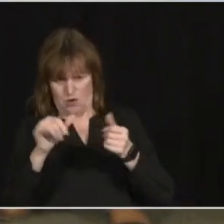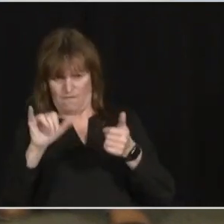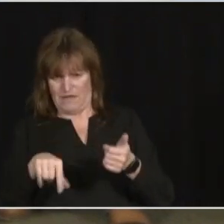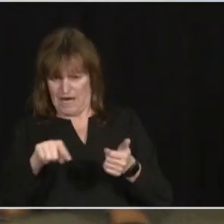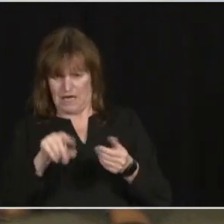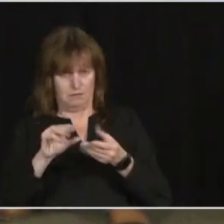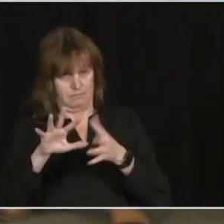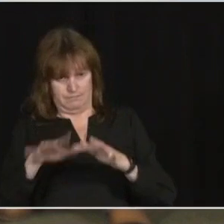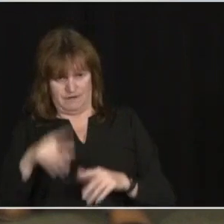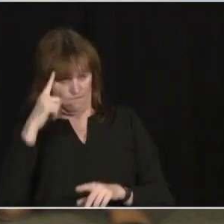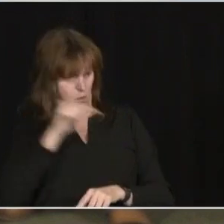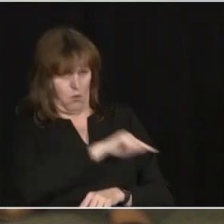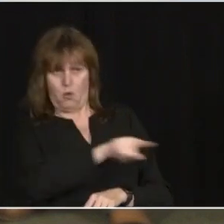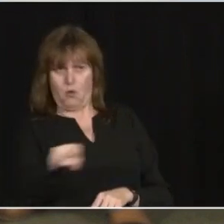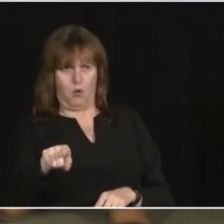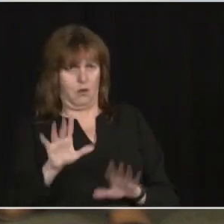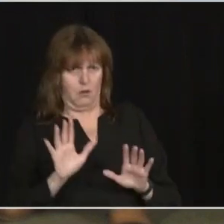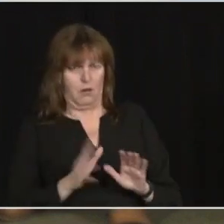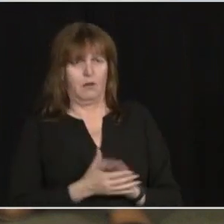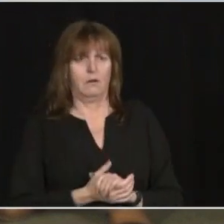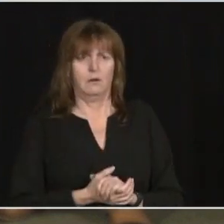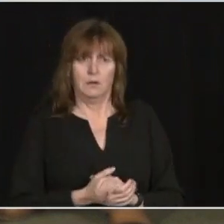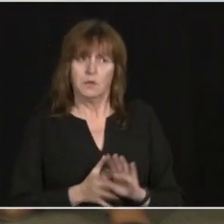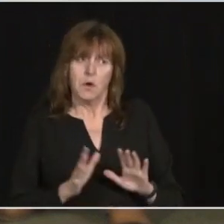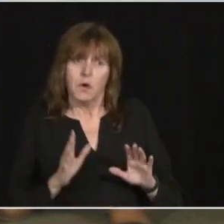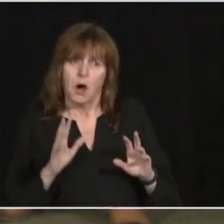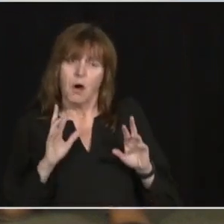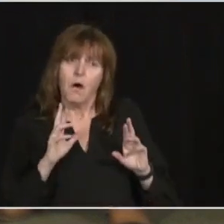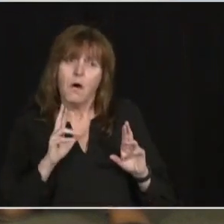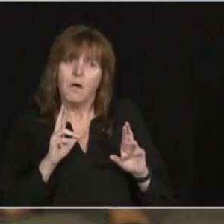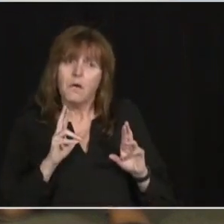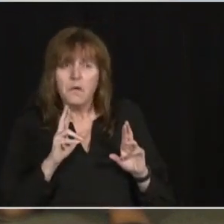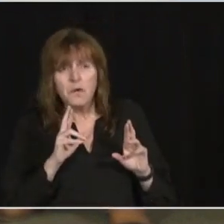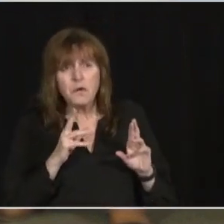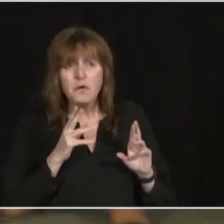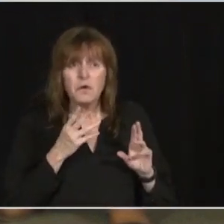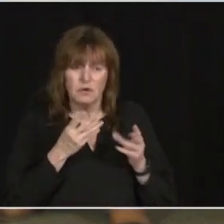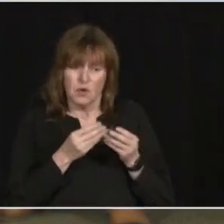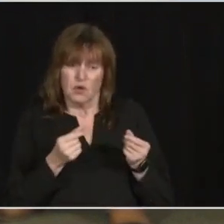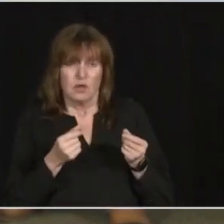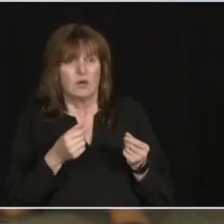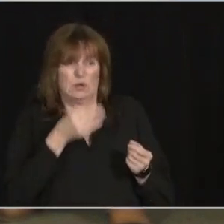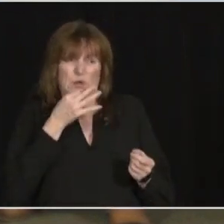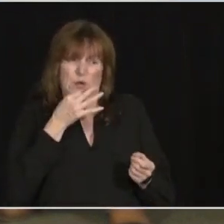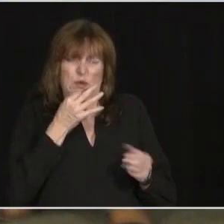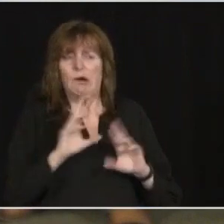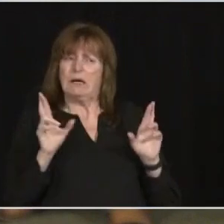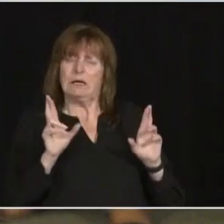in Ontario, and we hope to have that solution available very soon. That is something we're still in discussions